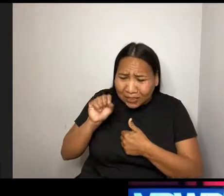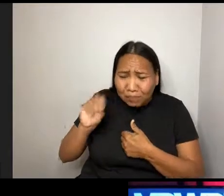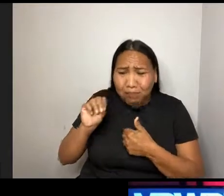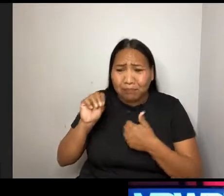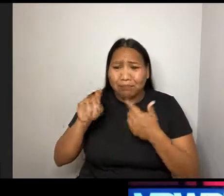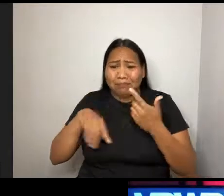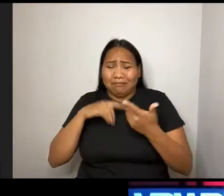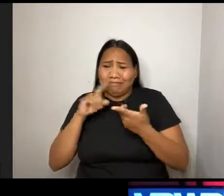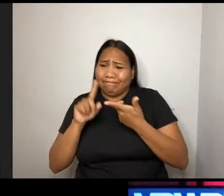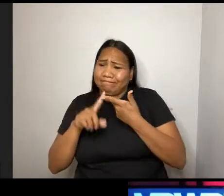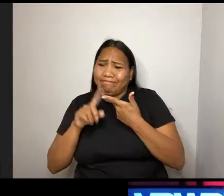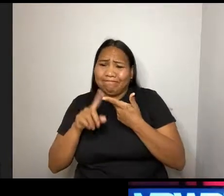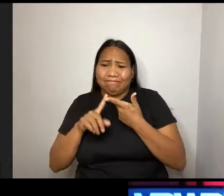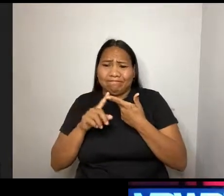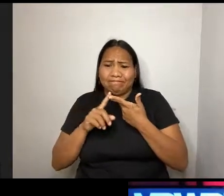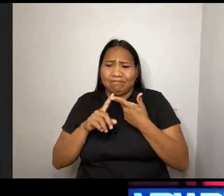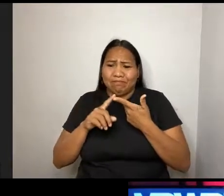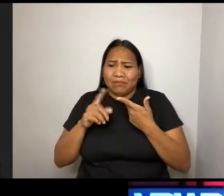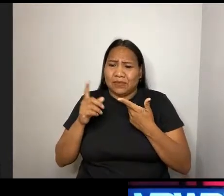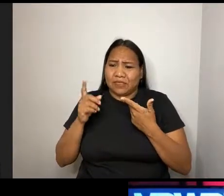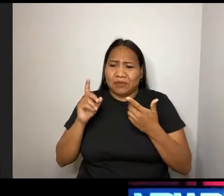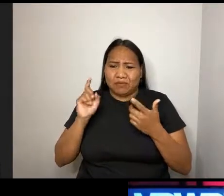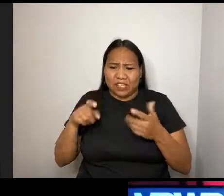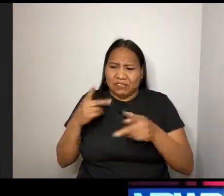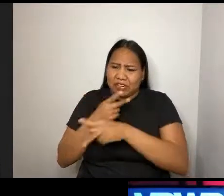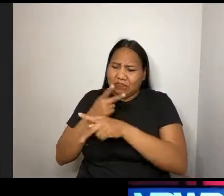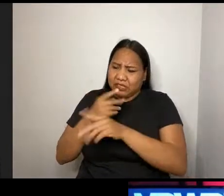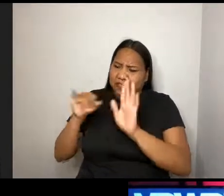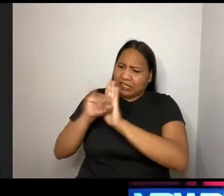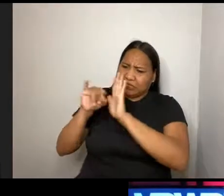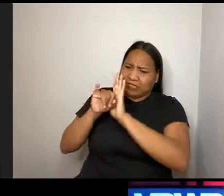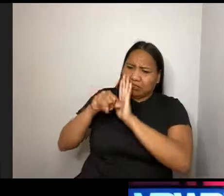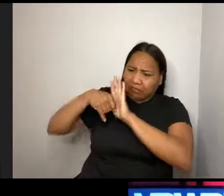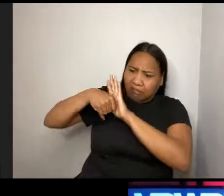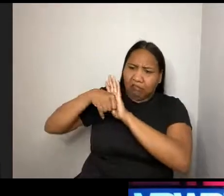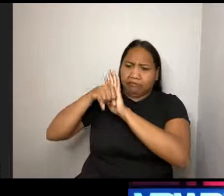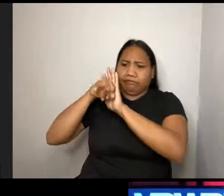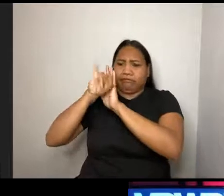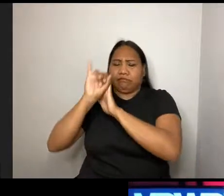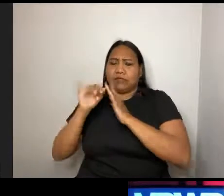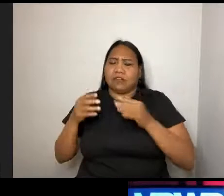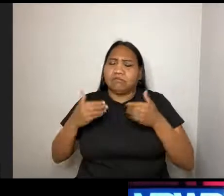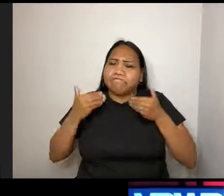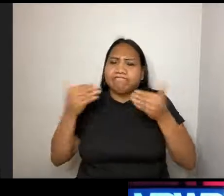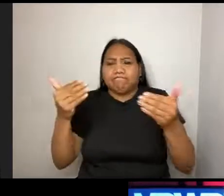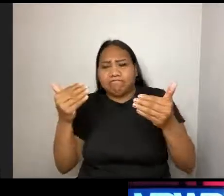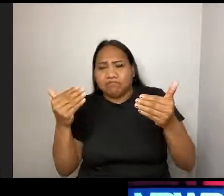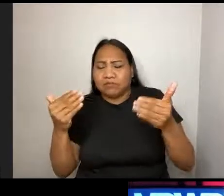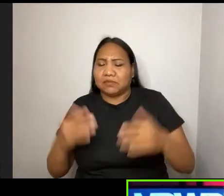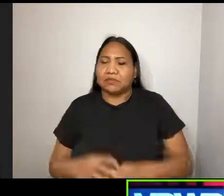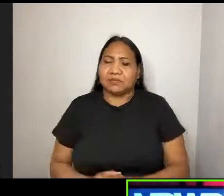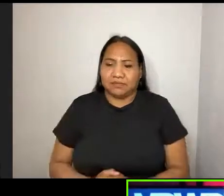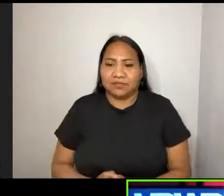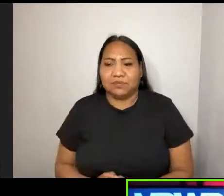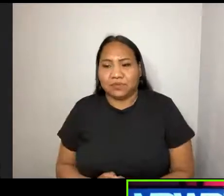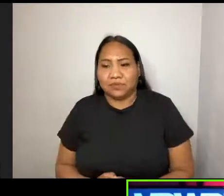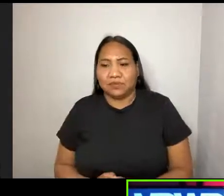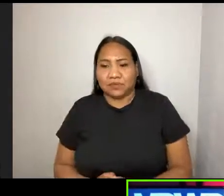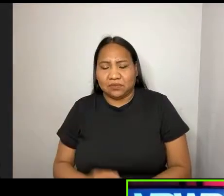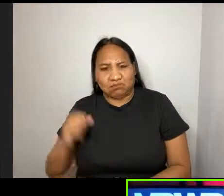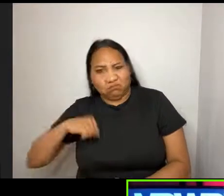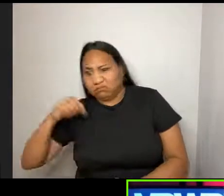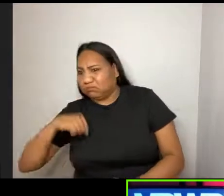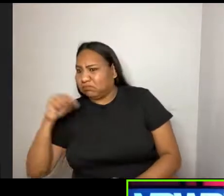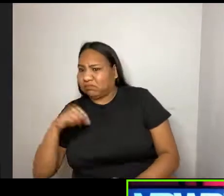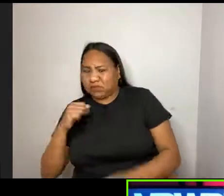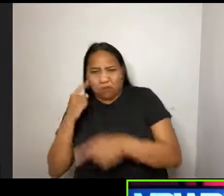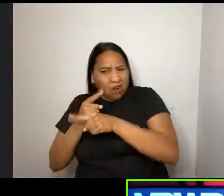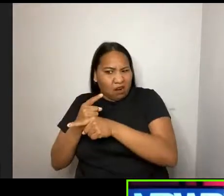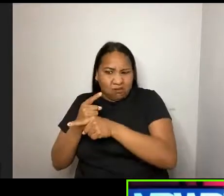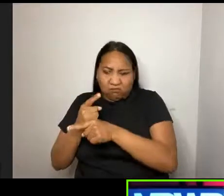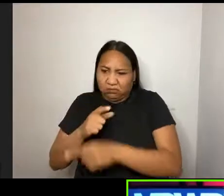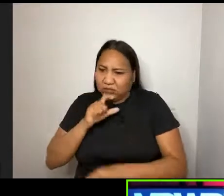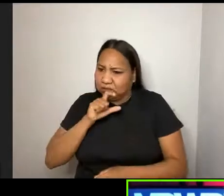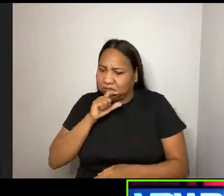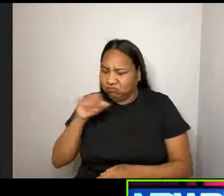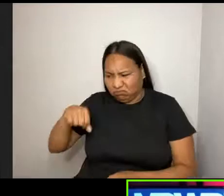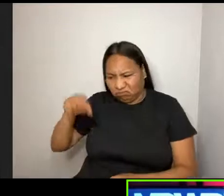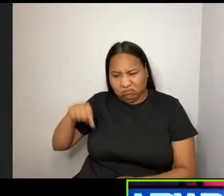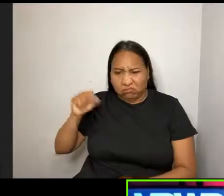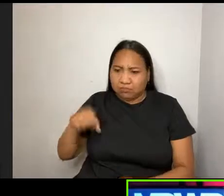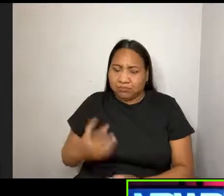of your identity and reclaim it too. TWO EAGLES: Even after that, I still as much as my